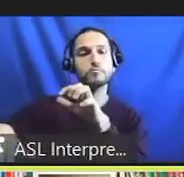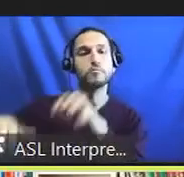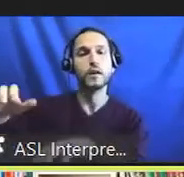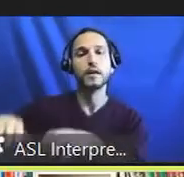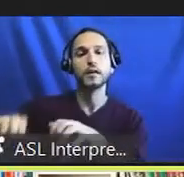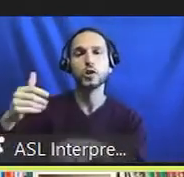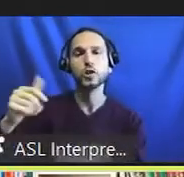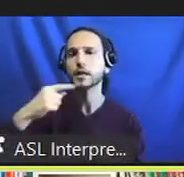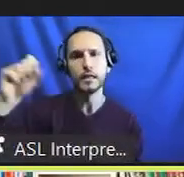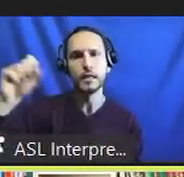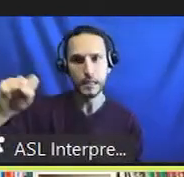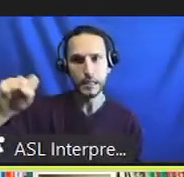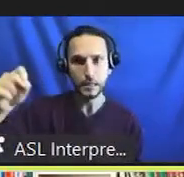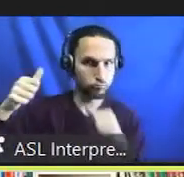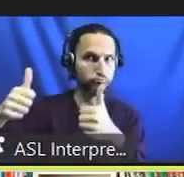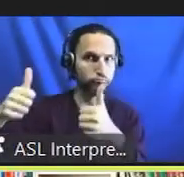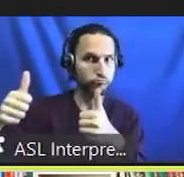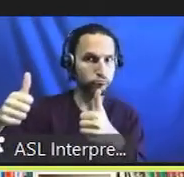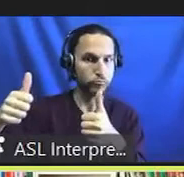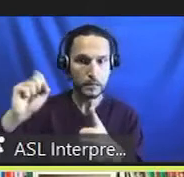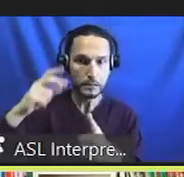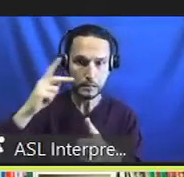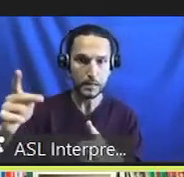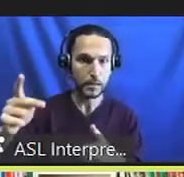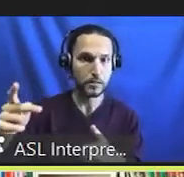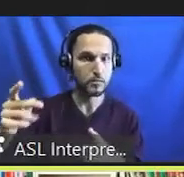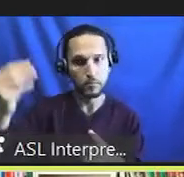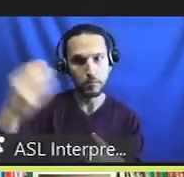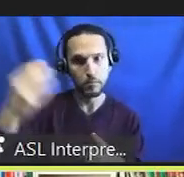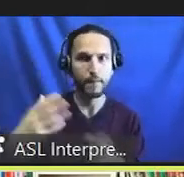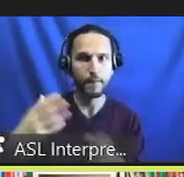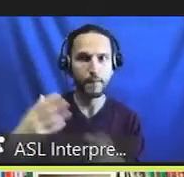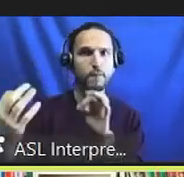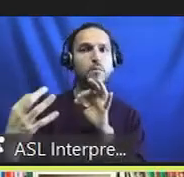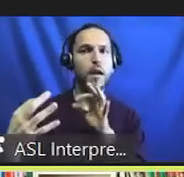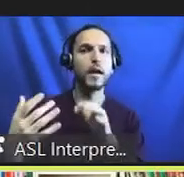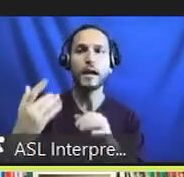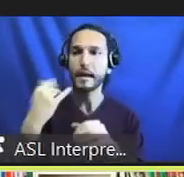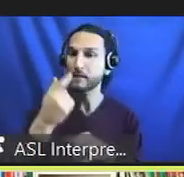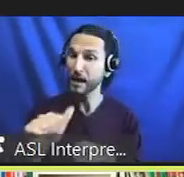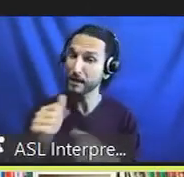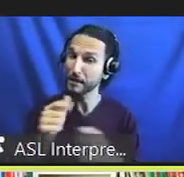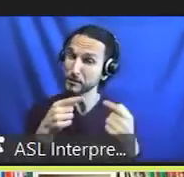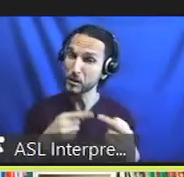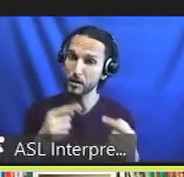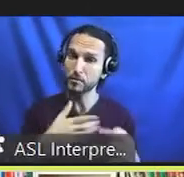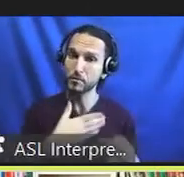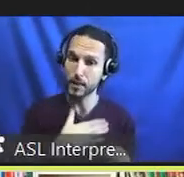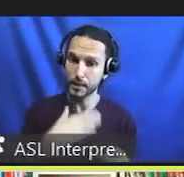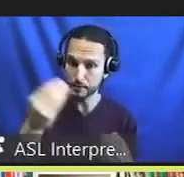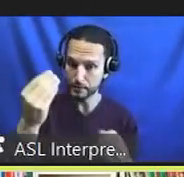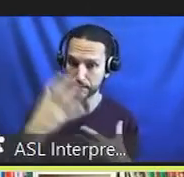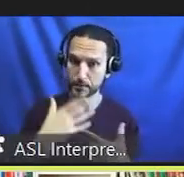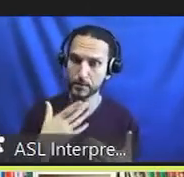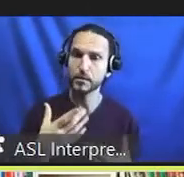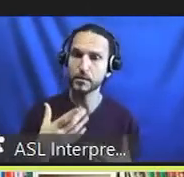I see it, or something to that effect. If we have anybody who can't, please speak up and let us